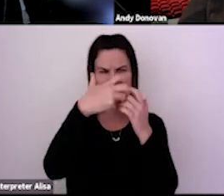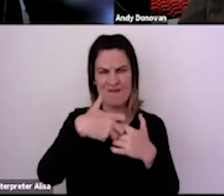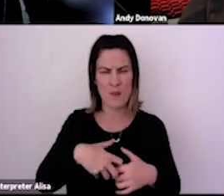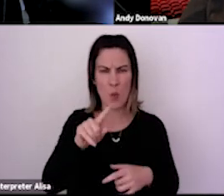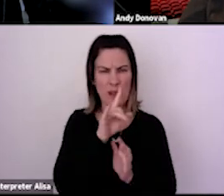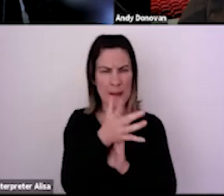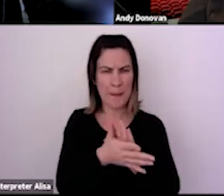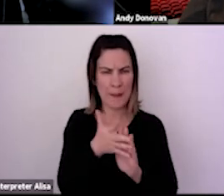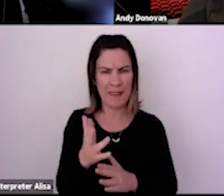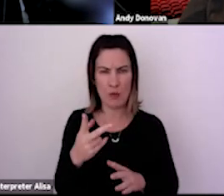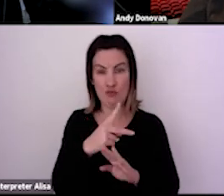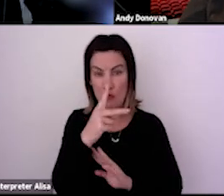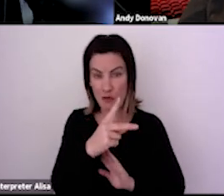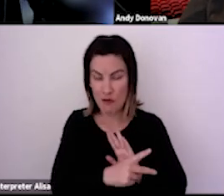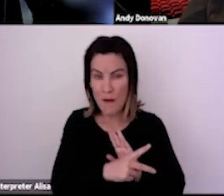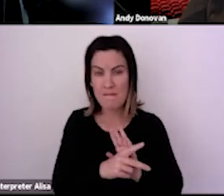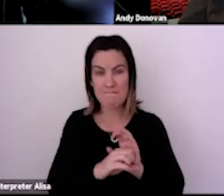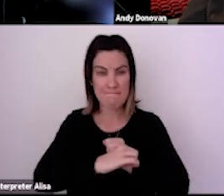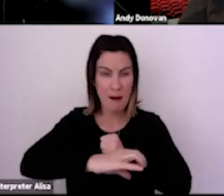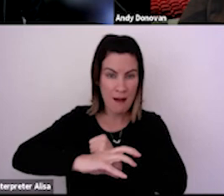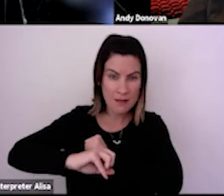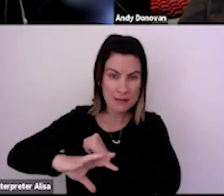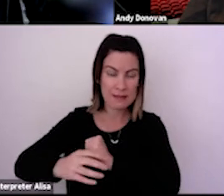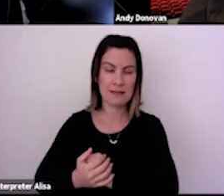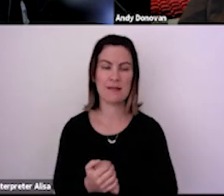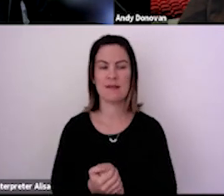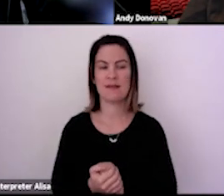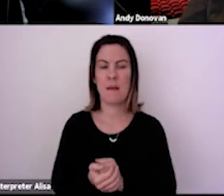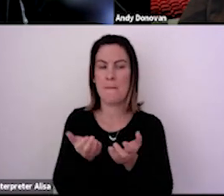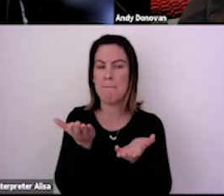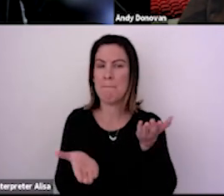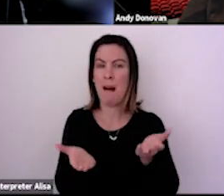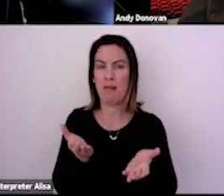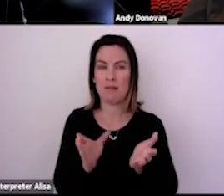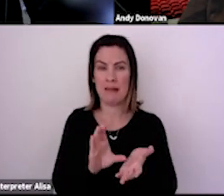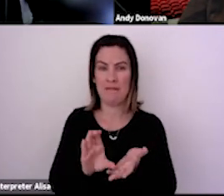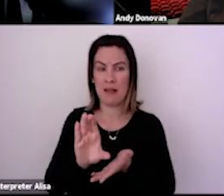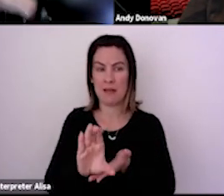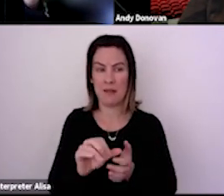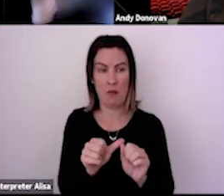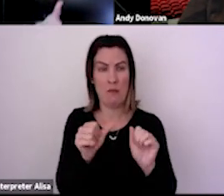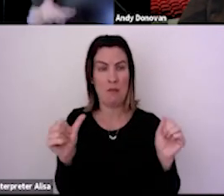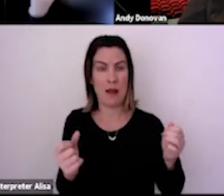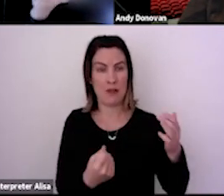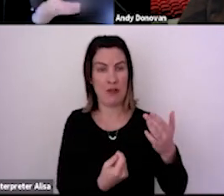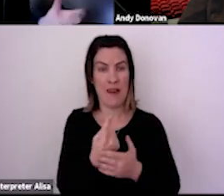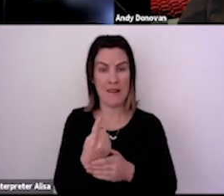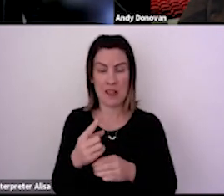Balance your investment in May orevents and local, small-scale events that have fewer risks for all involved. Obviously getting that balance right